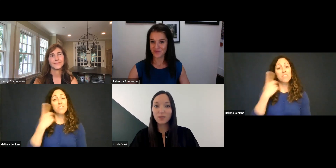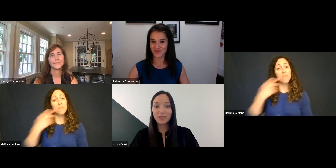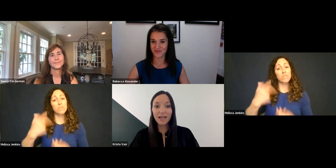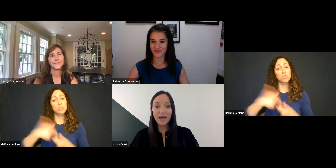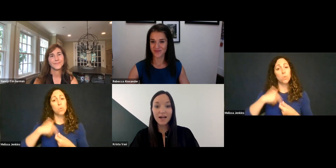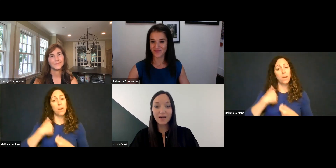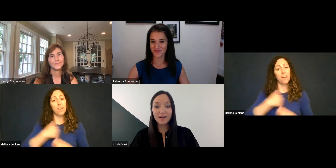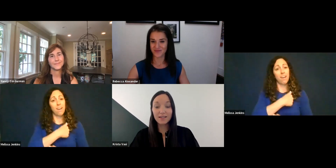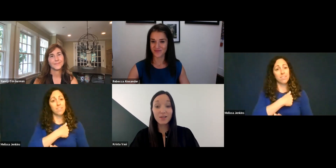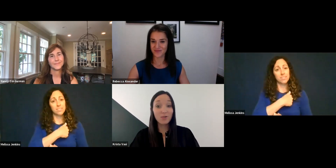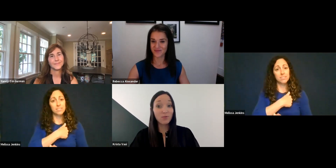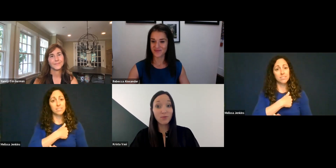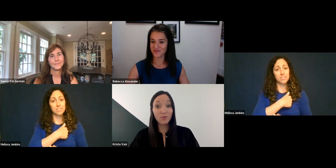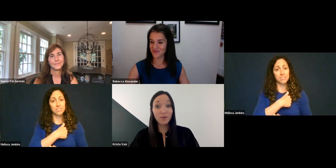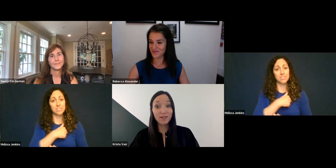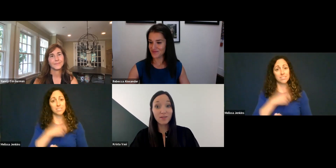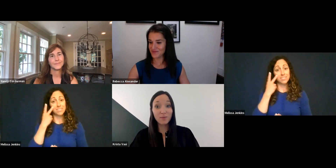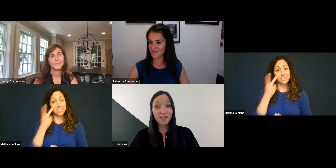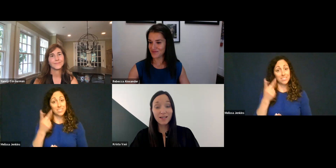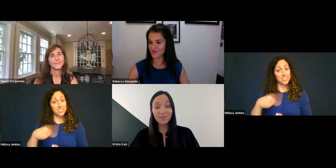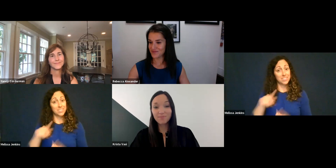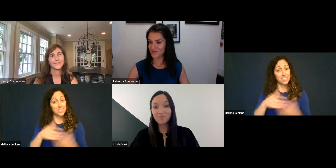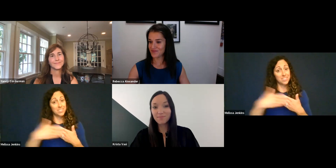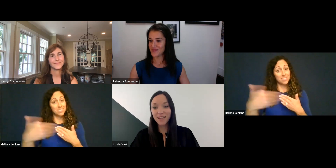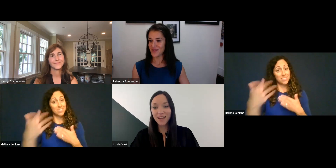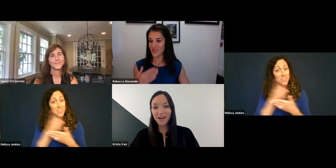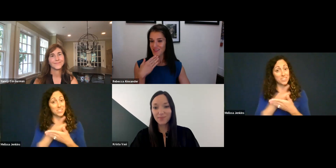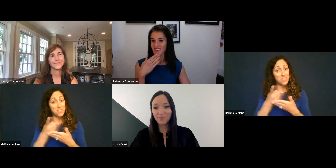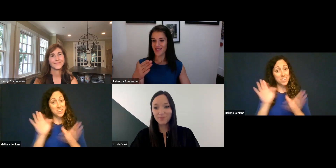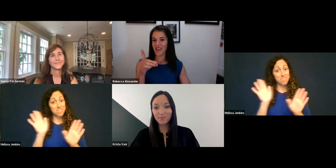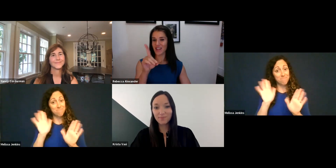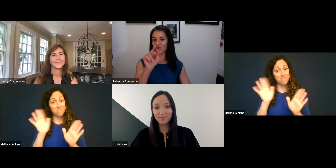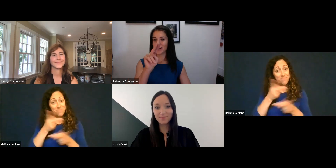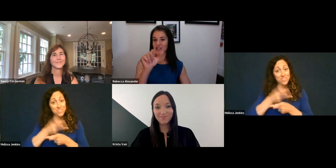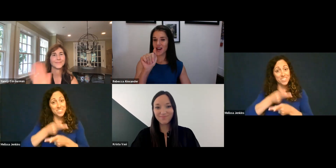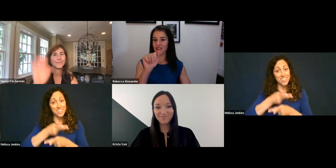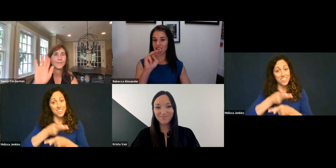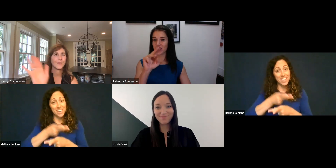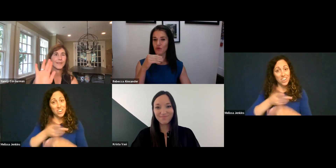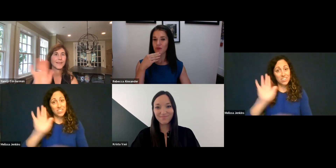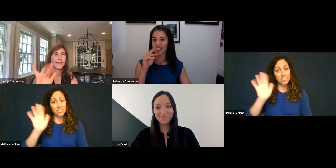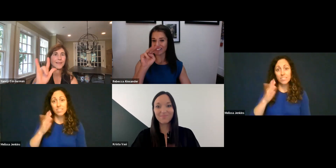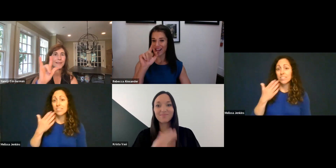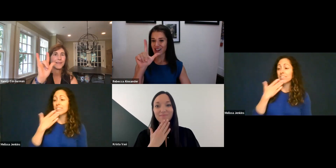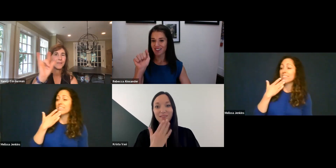We'll see you through the rest of the week. Take care. Thank you, Dena. Thank you Melissa.